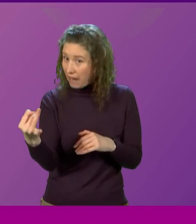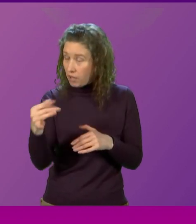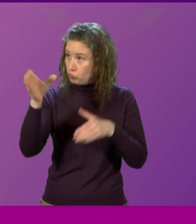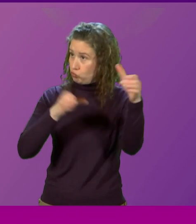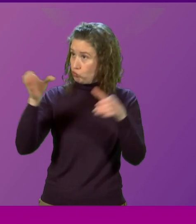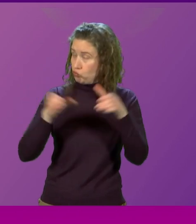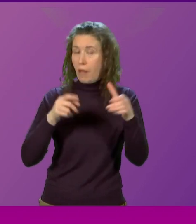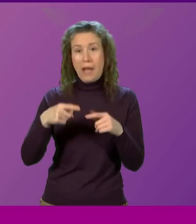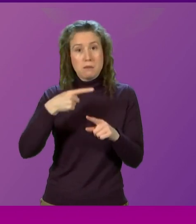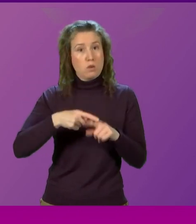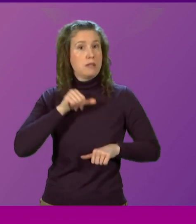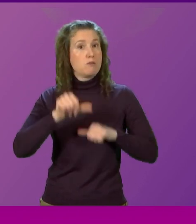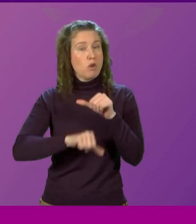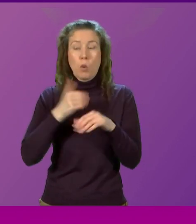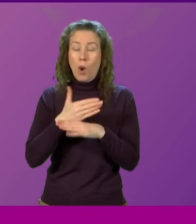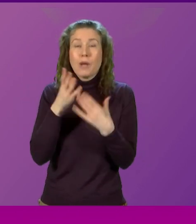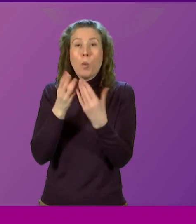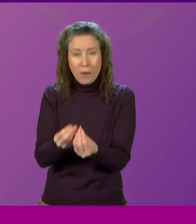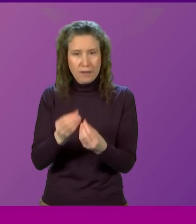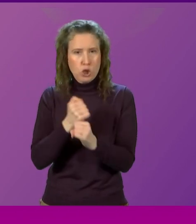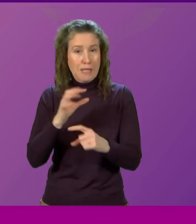progress will continue.